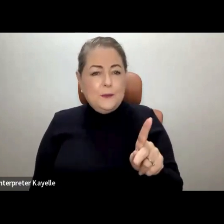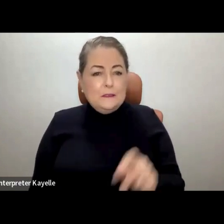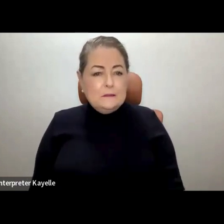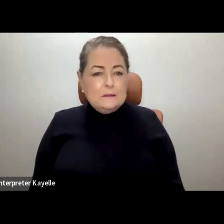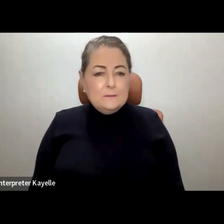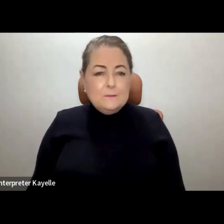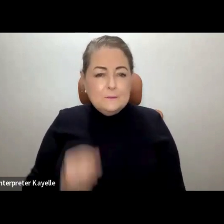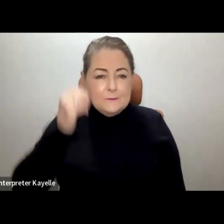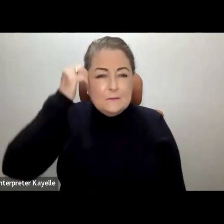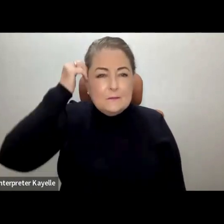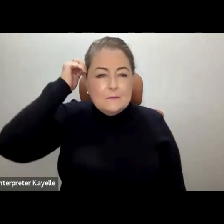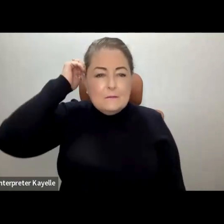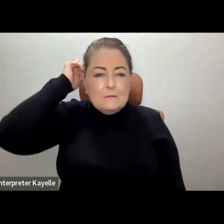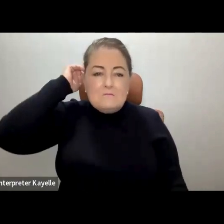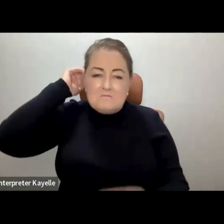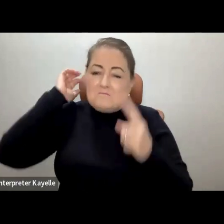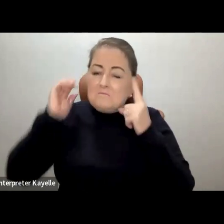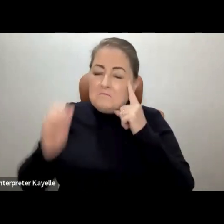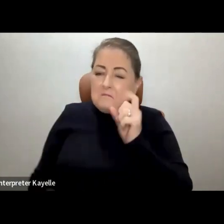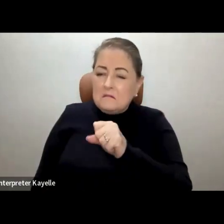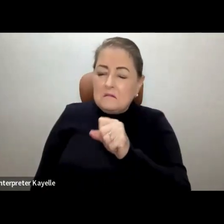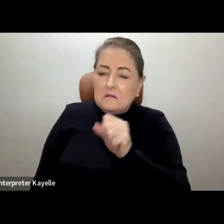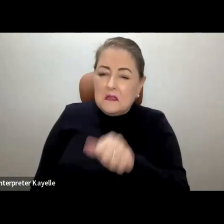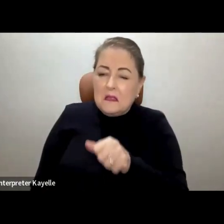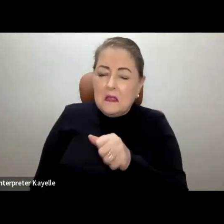[Isaac Zablocki] I think we could do that.